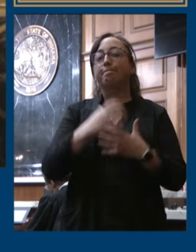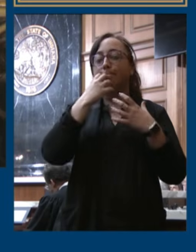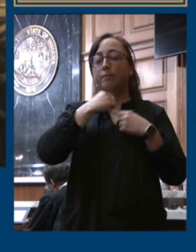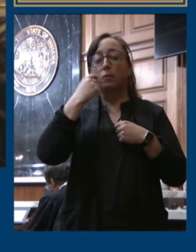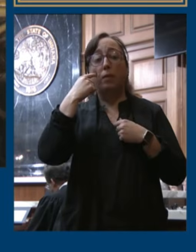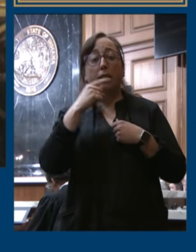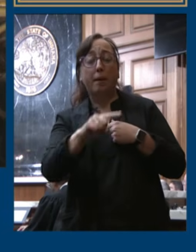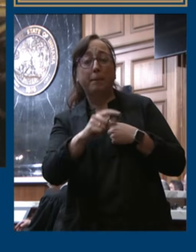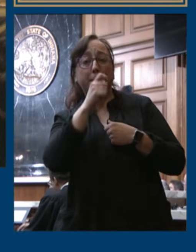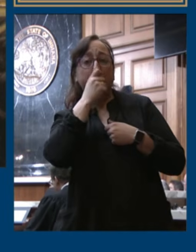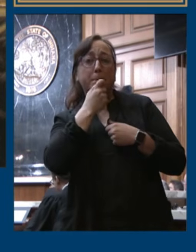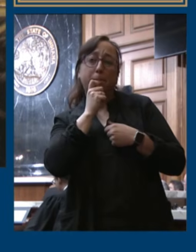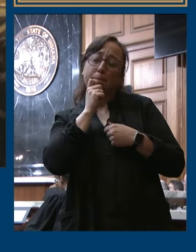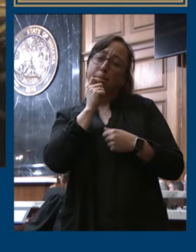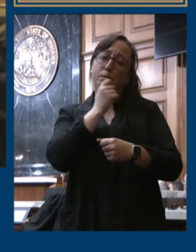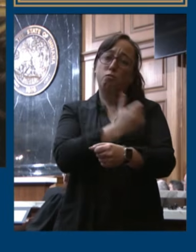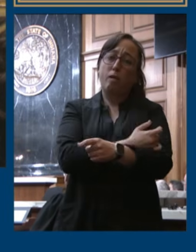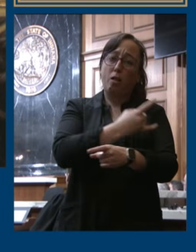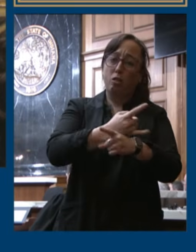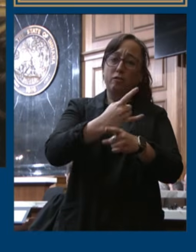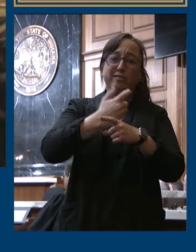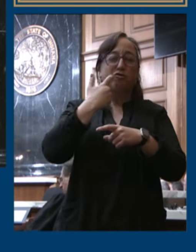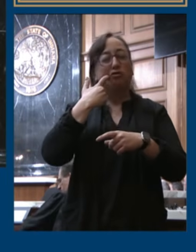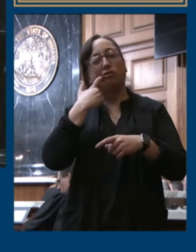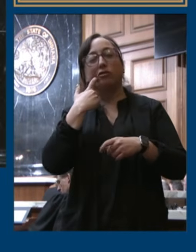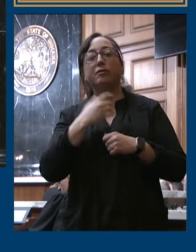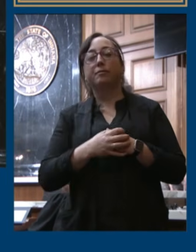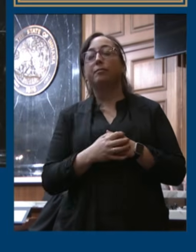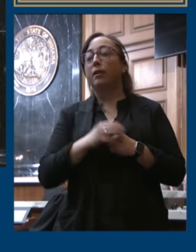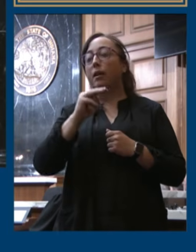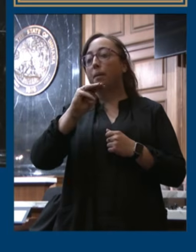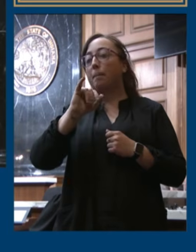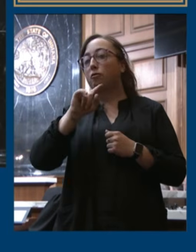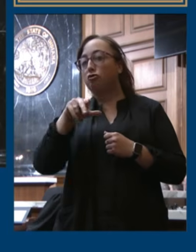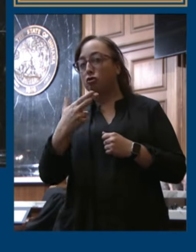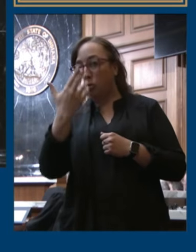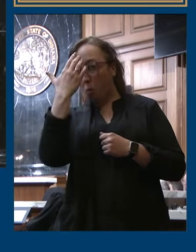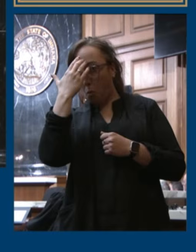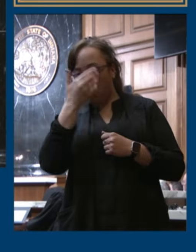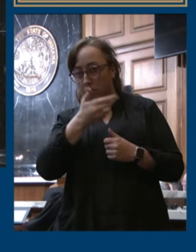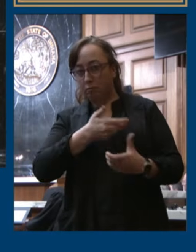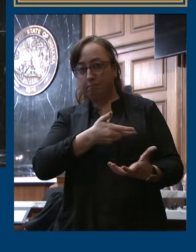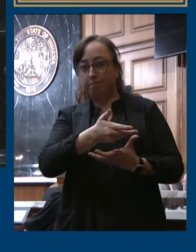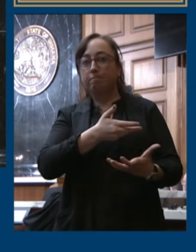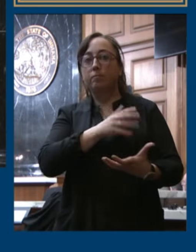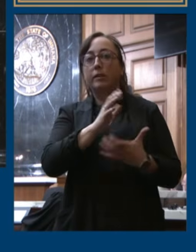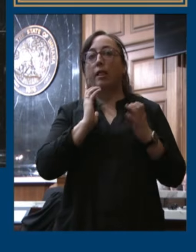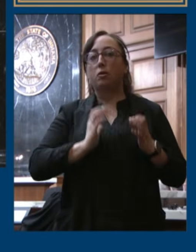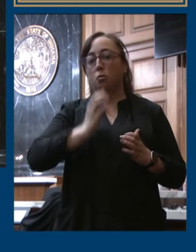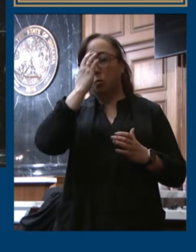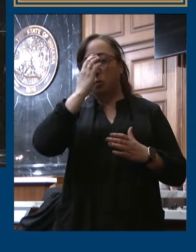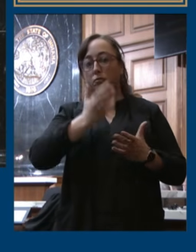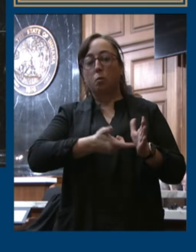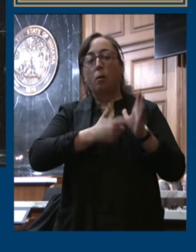USE DISORDERS." MITCH KNOWS HIS CLIENTS AND HE KNOWS THEY NEED STRUCTURE, CONNECTION, PROGRAMMING, AND A SAFE PLACE TO